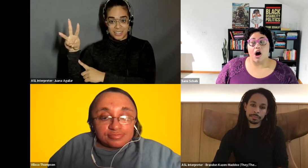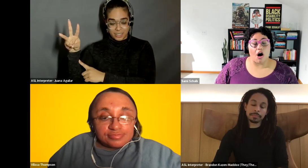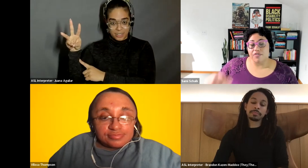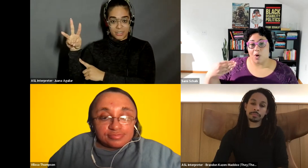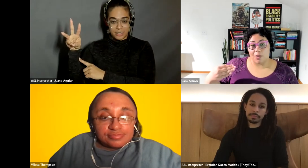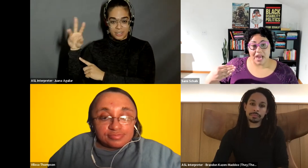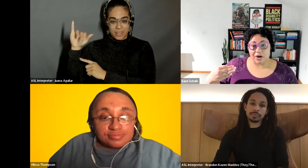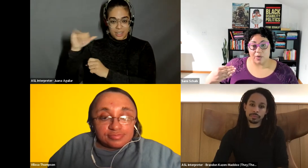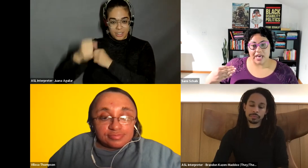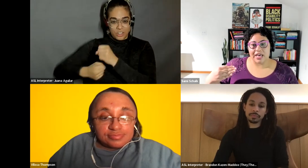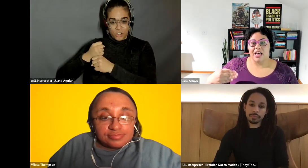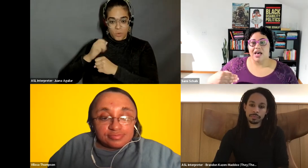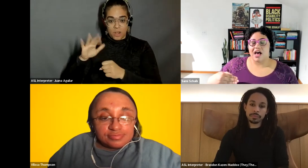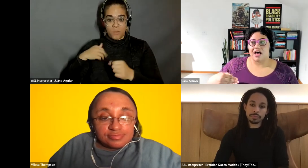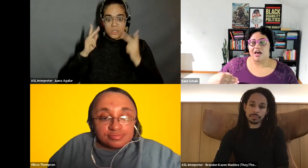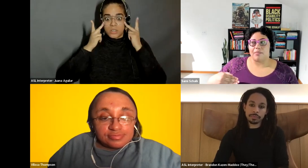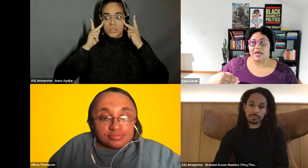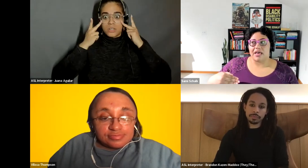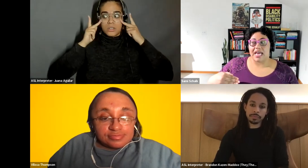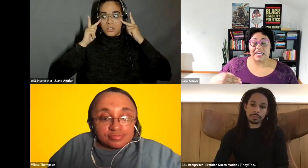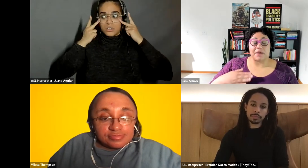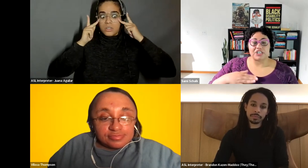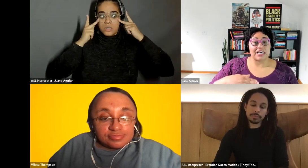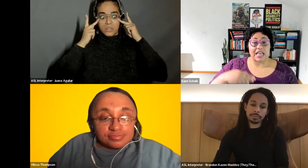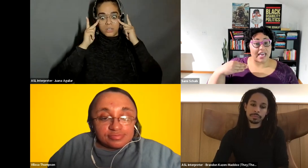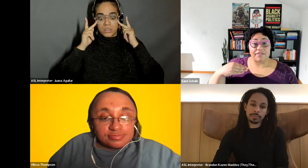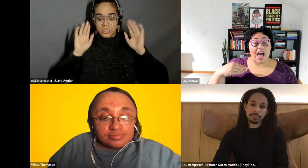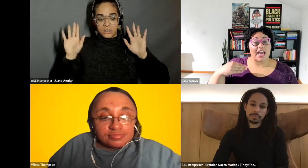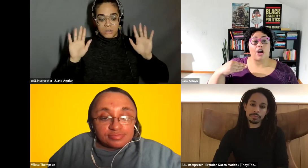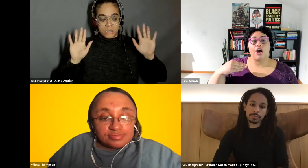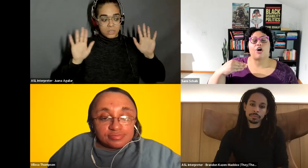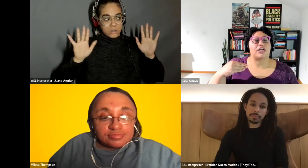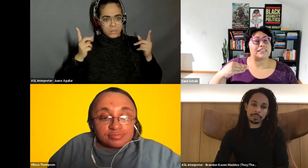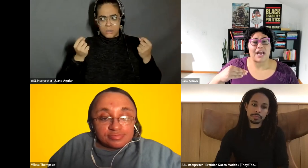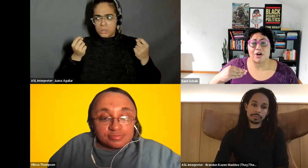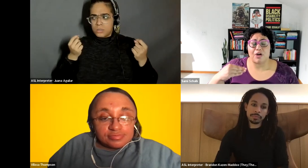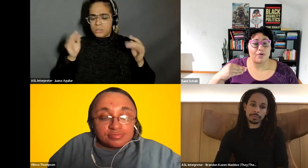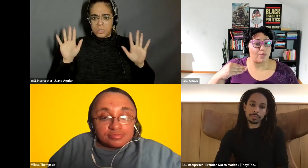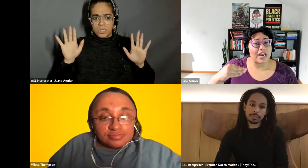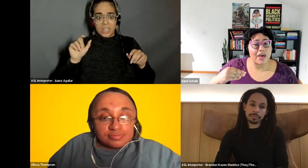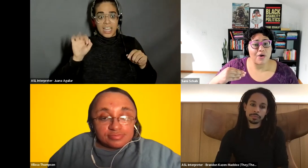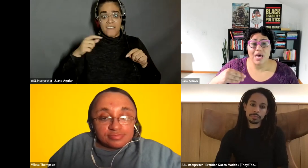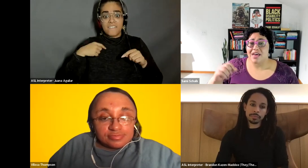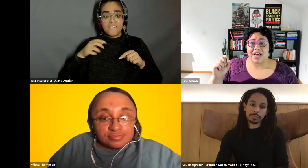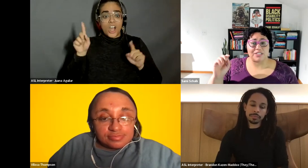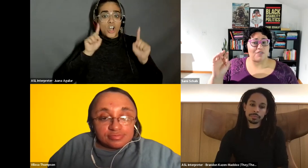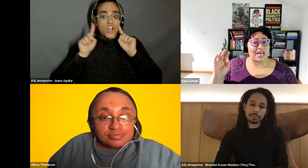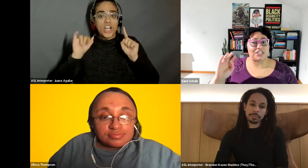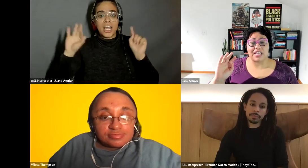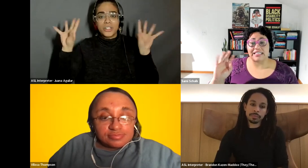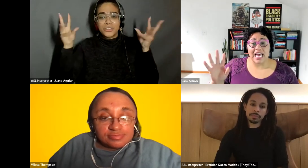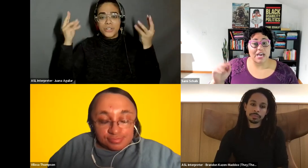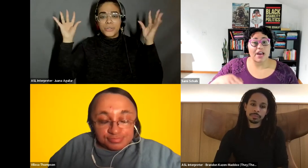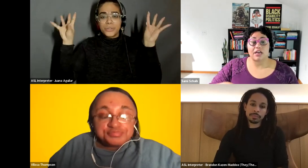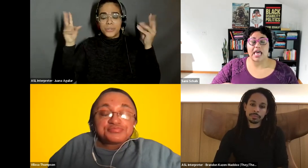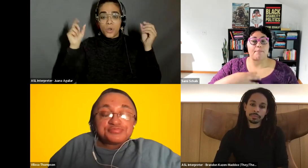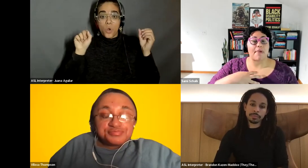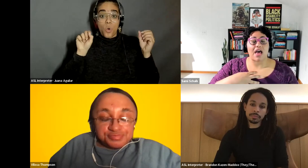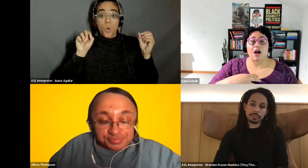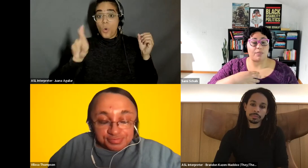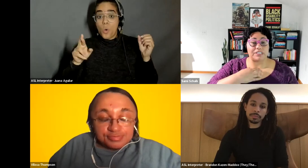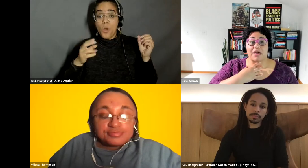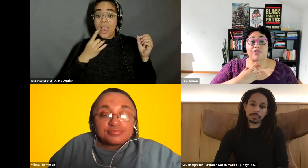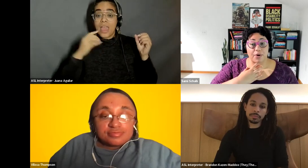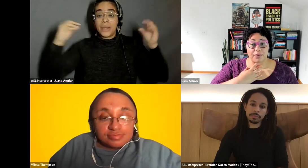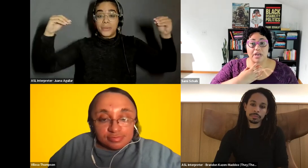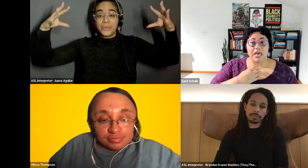Sami Schalk: off the wall paranoia, and especially like if I heard a siren on the radio. If I saw flashing lights anywhere like my heart was in my throat